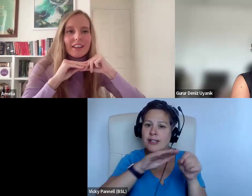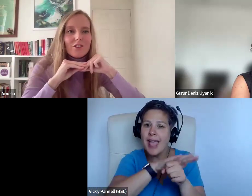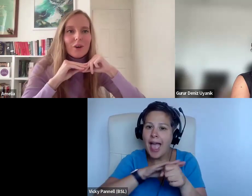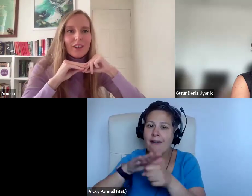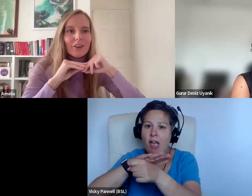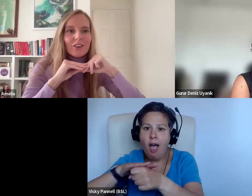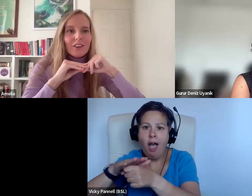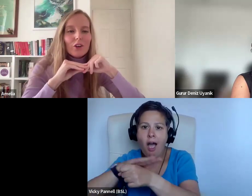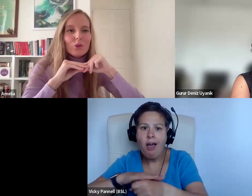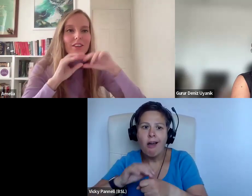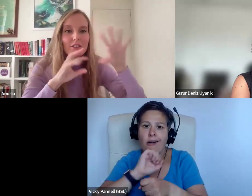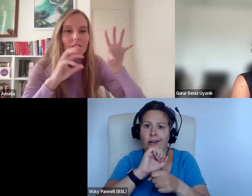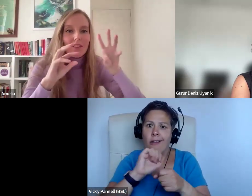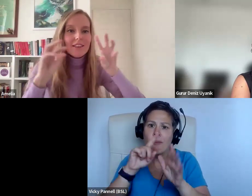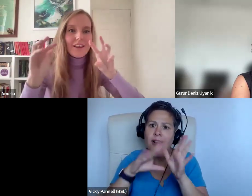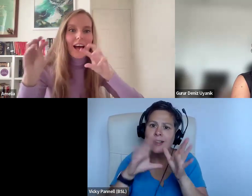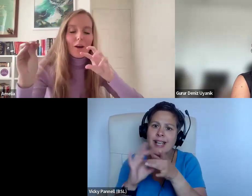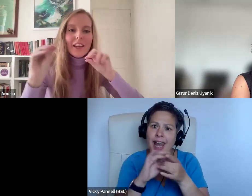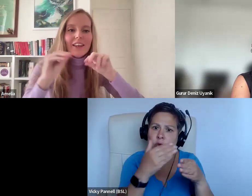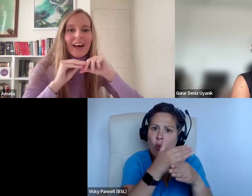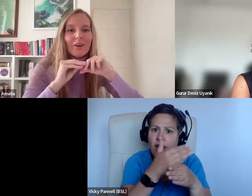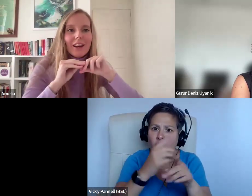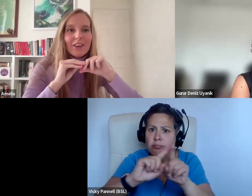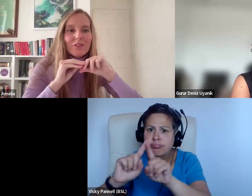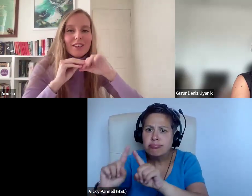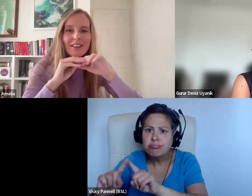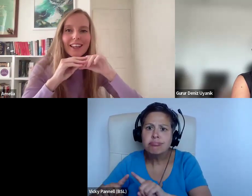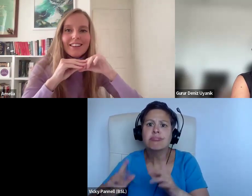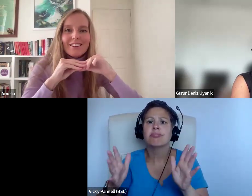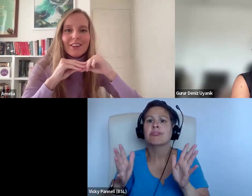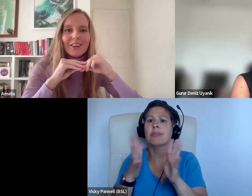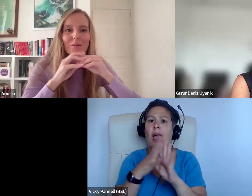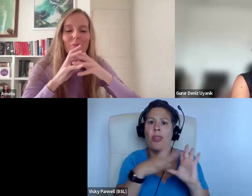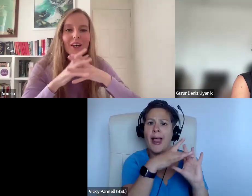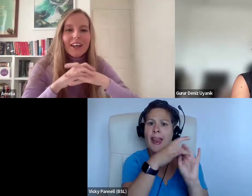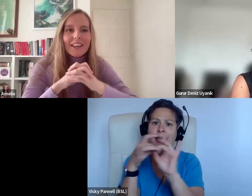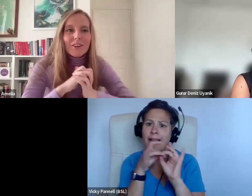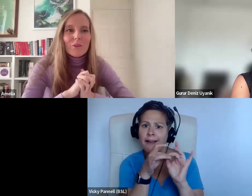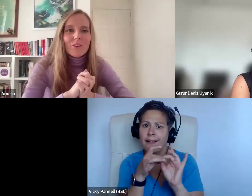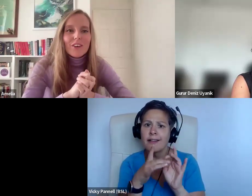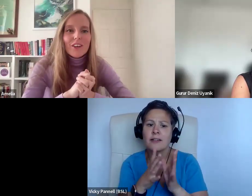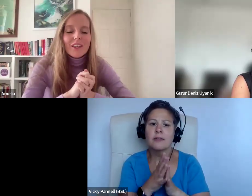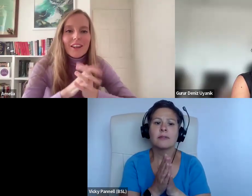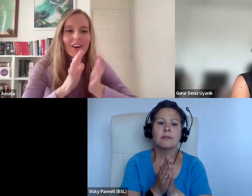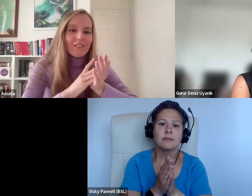It's all so interesting, and I think many of our members will be very interested in wanting to pick all of your brains.